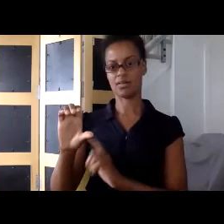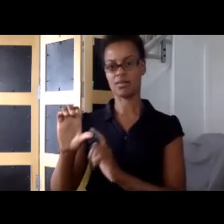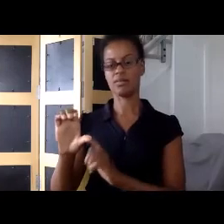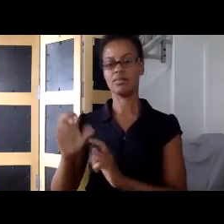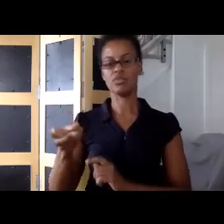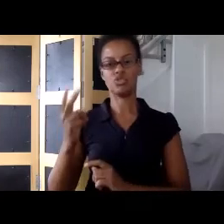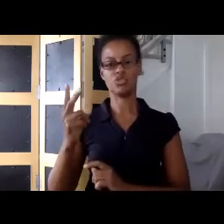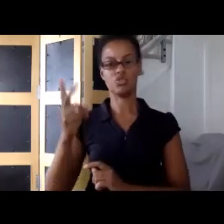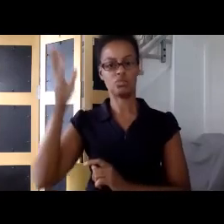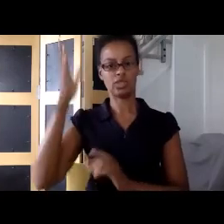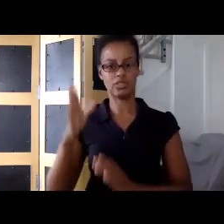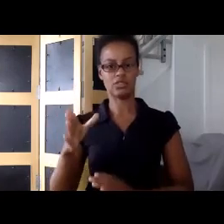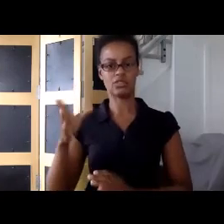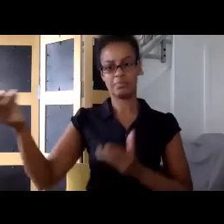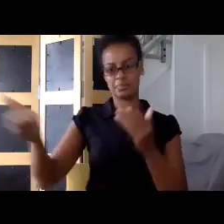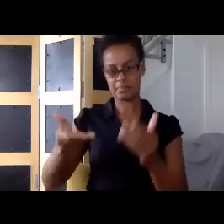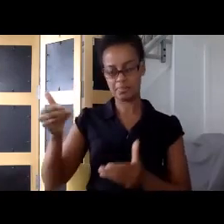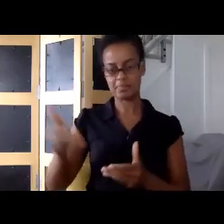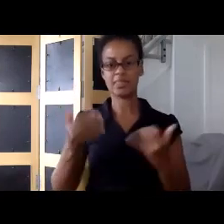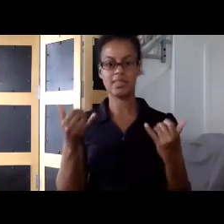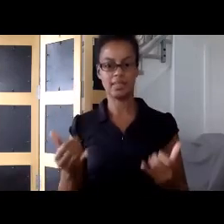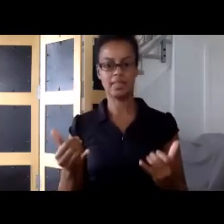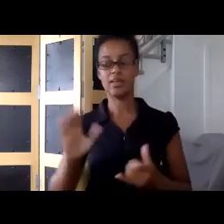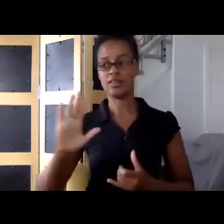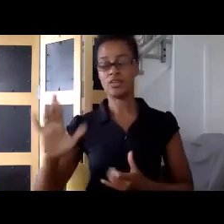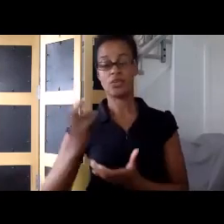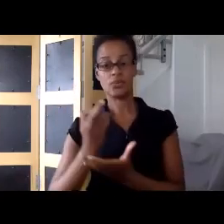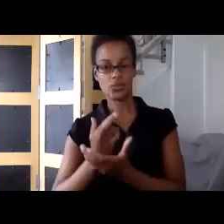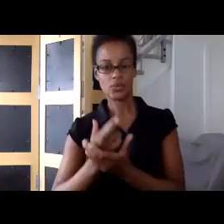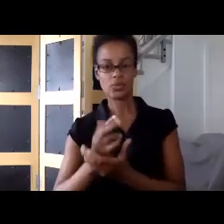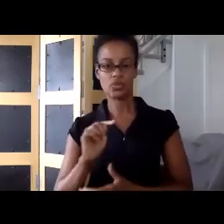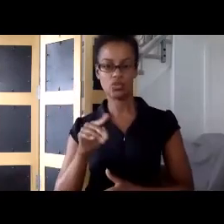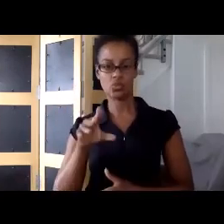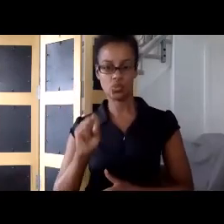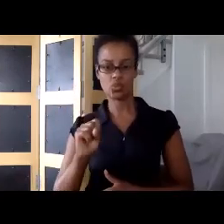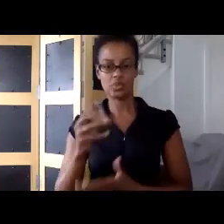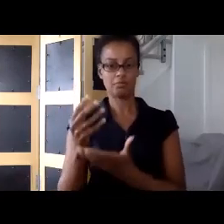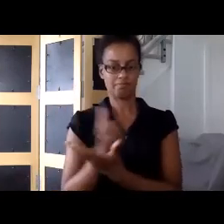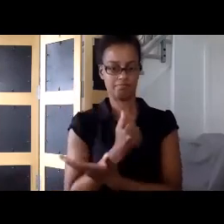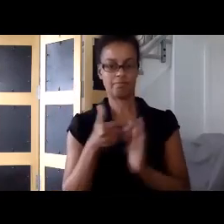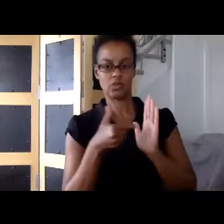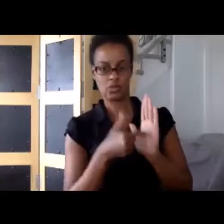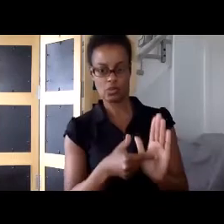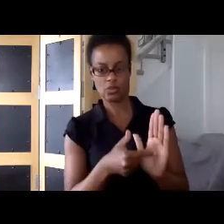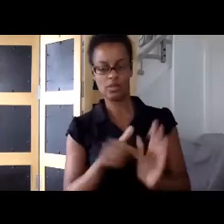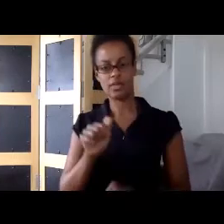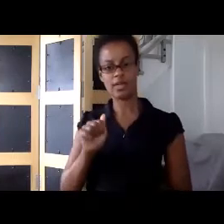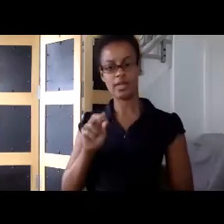have available. This is, the AROC project is available through CommunityWise Resource